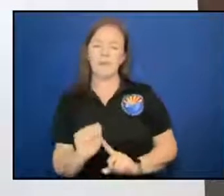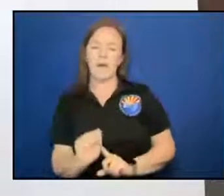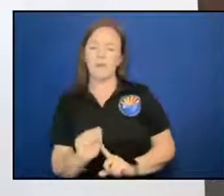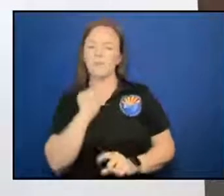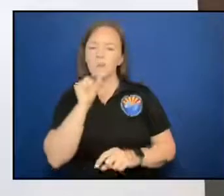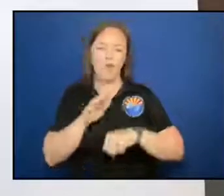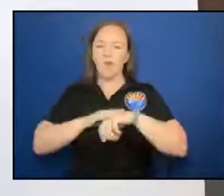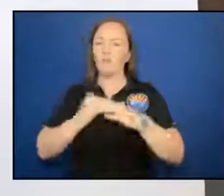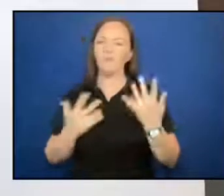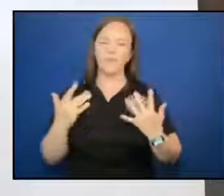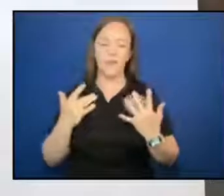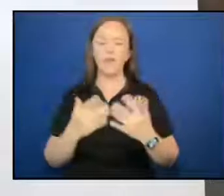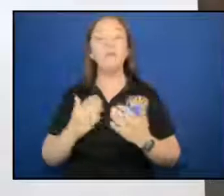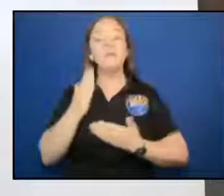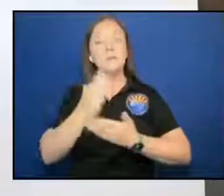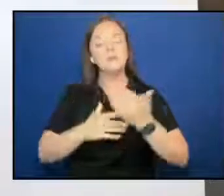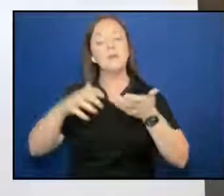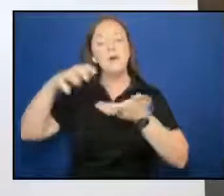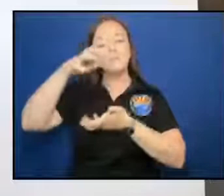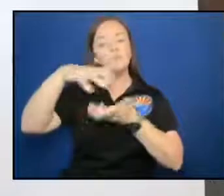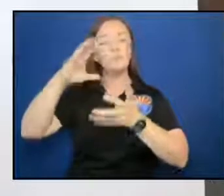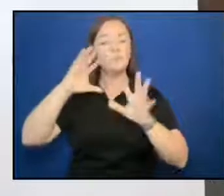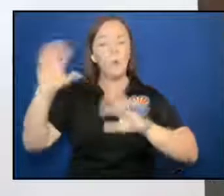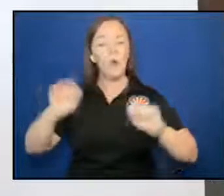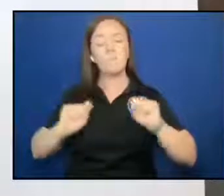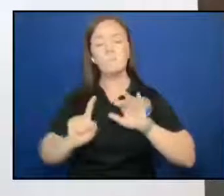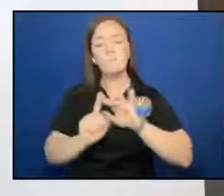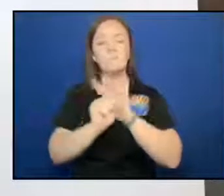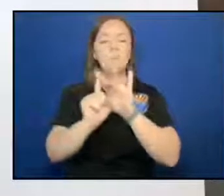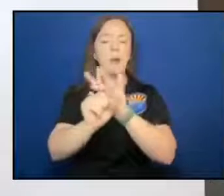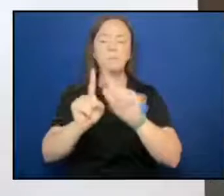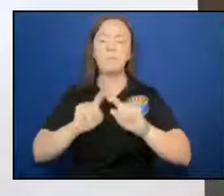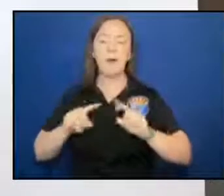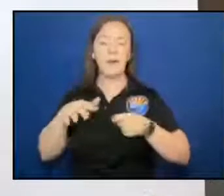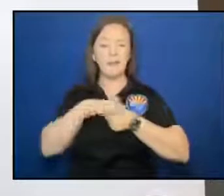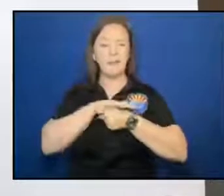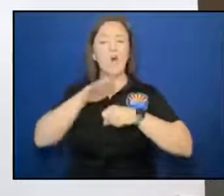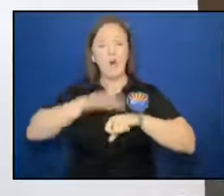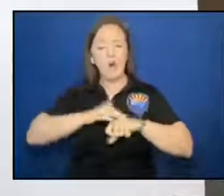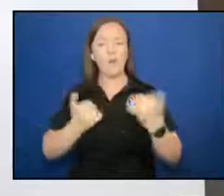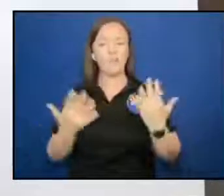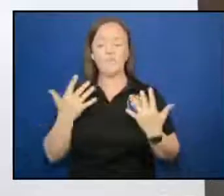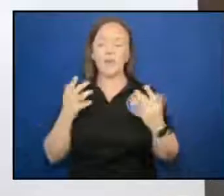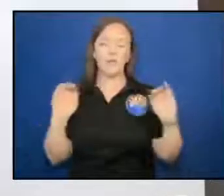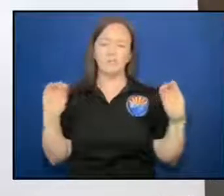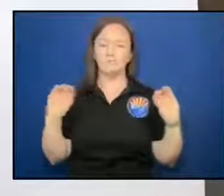LOCAL FOLKS WHO ASK FOR ASSISTANCE AND TO OPEN UP ROADS AND TODAY WE FILLED